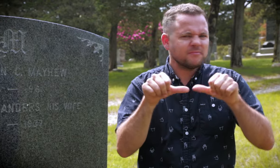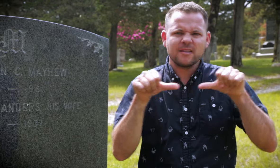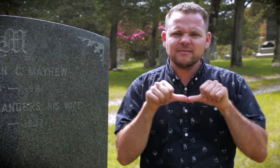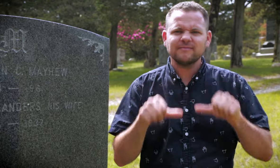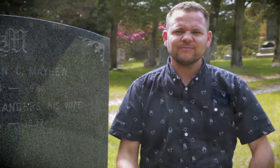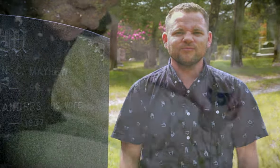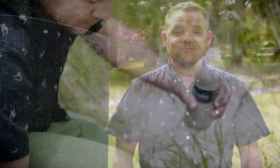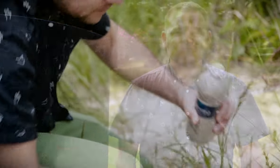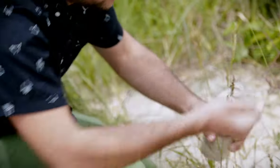This is a special place.